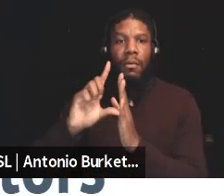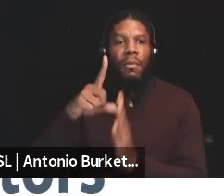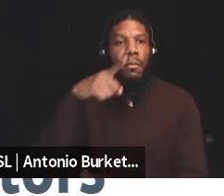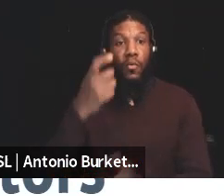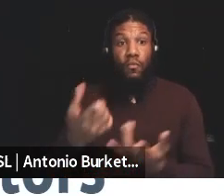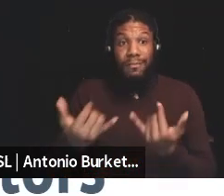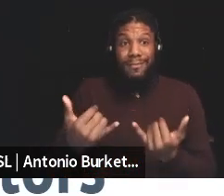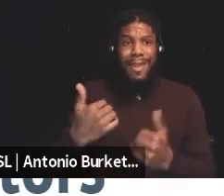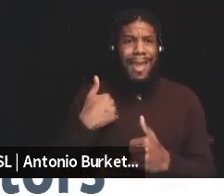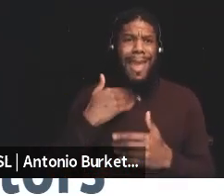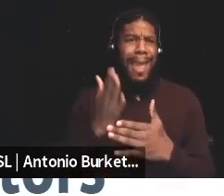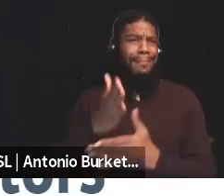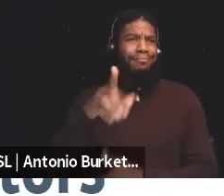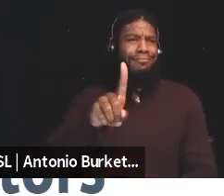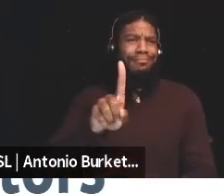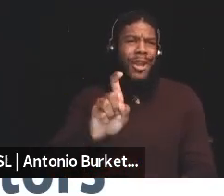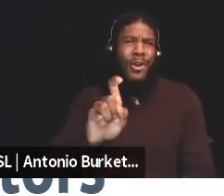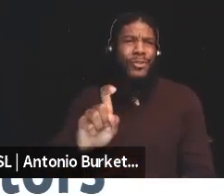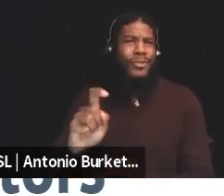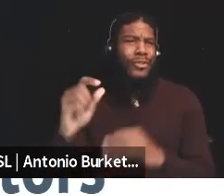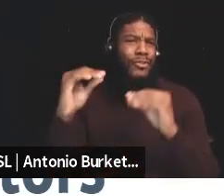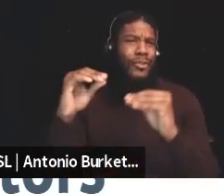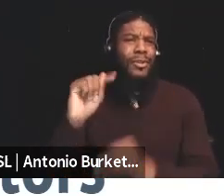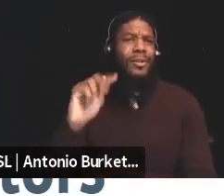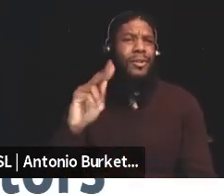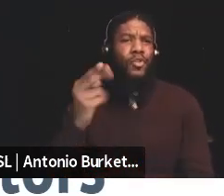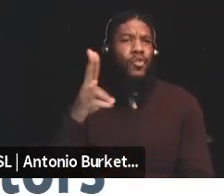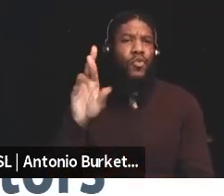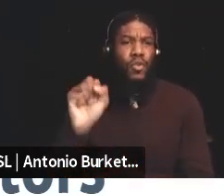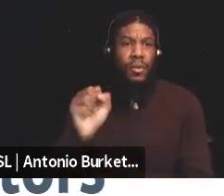well over 100 tutorials. So for one person to review those,